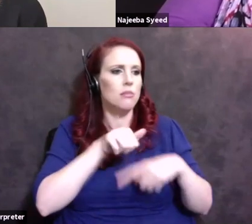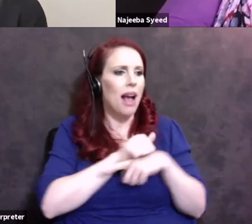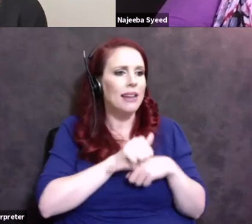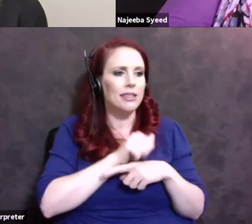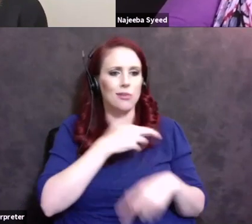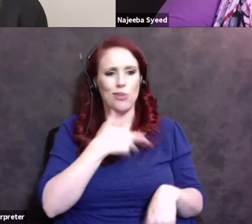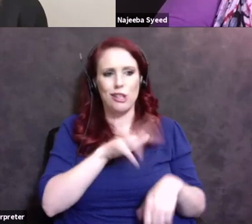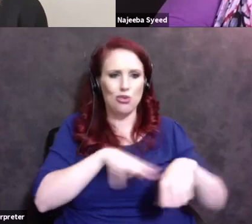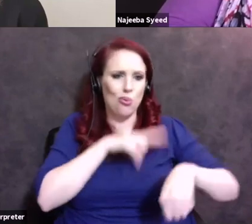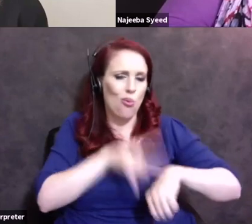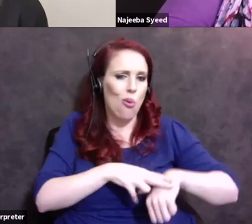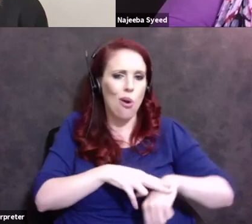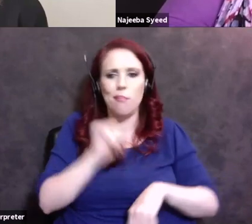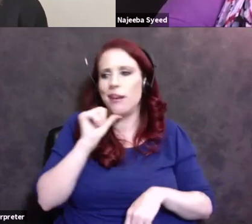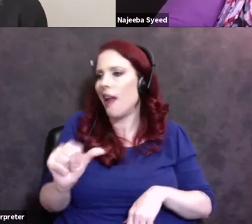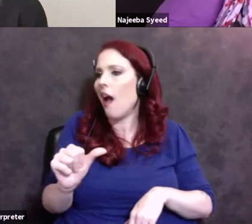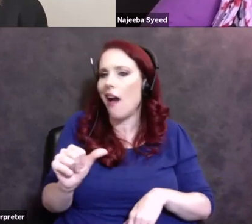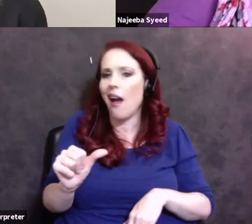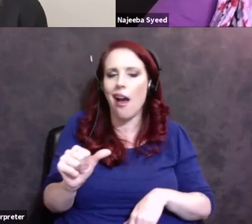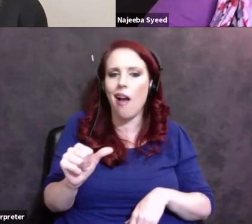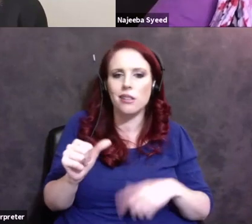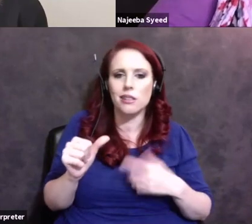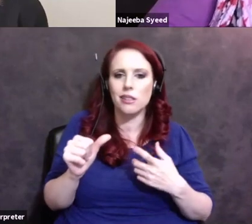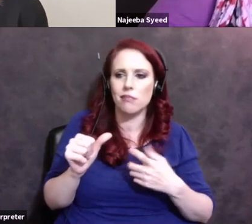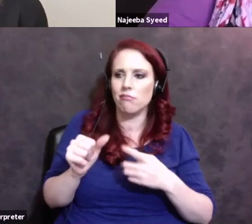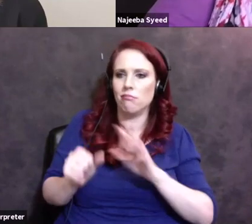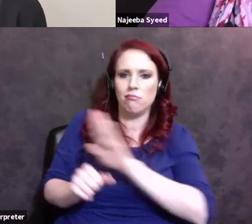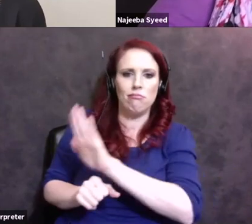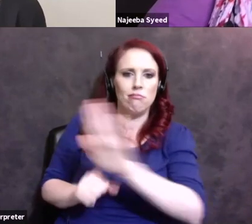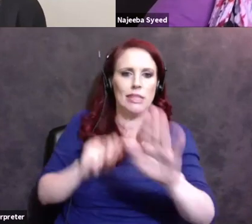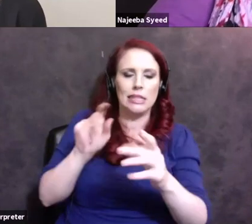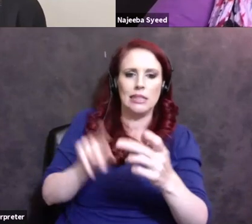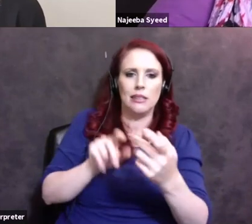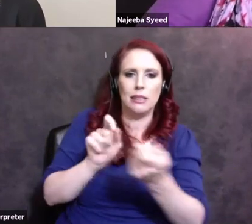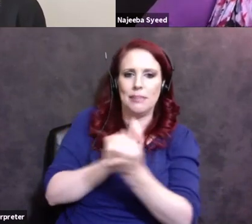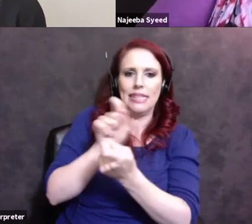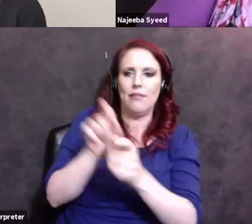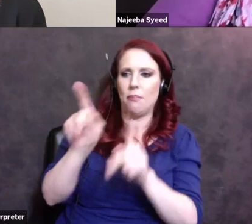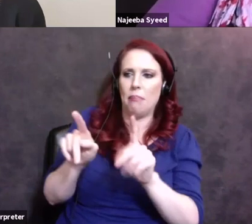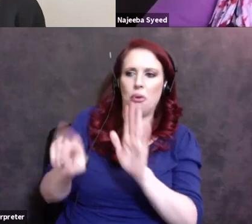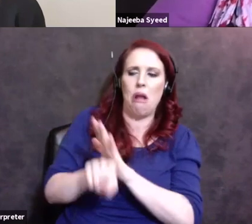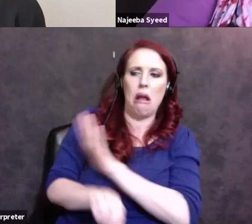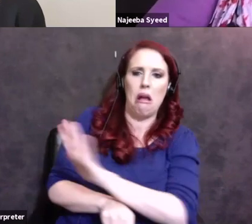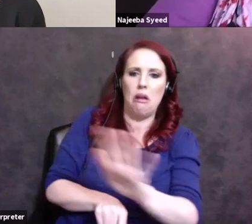It is not around an interpersonal, you know, negative feeling towards people of the opposite